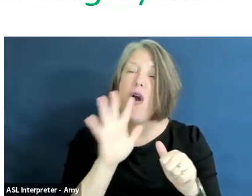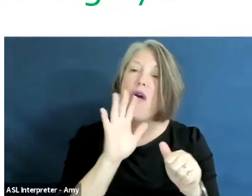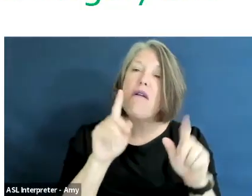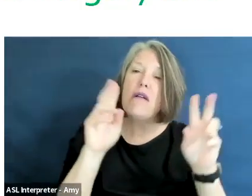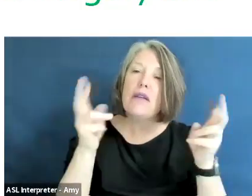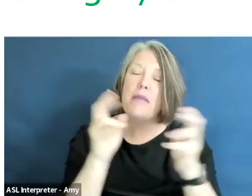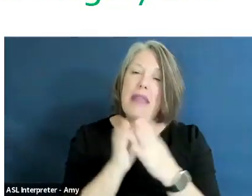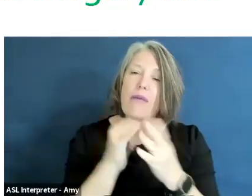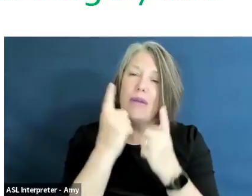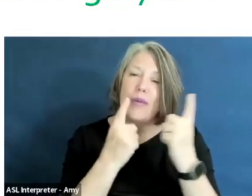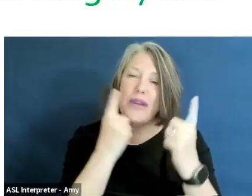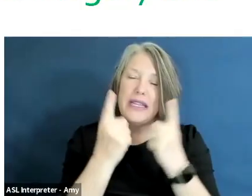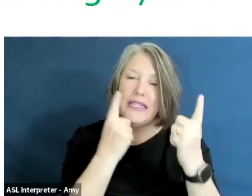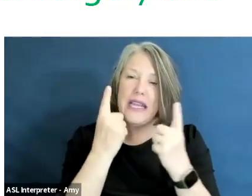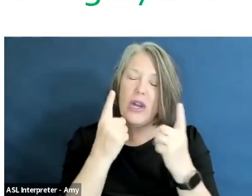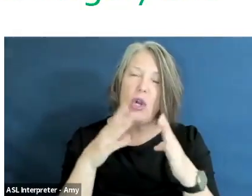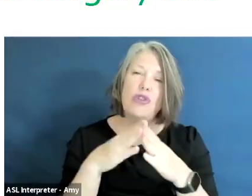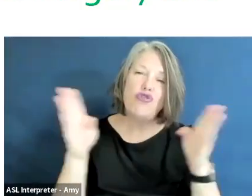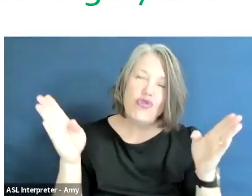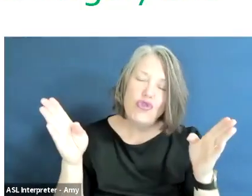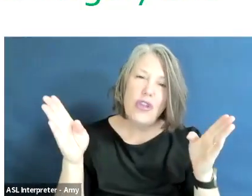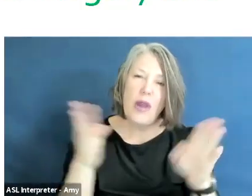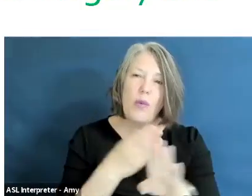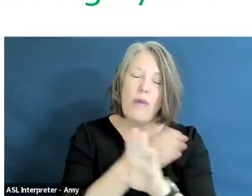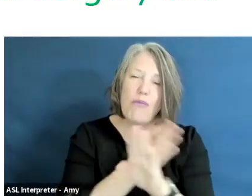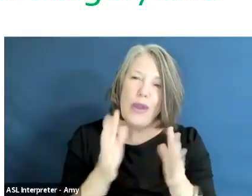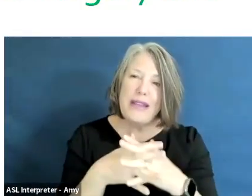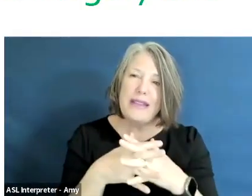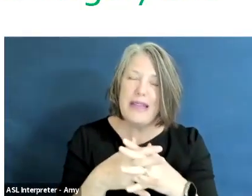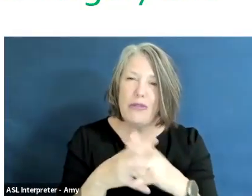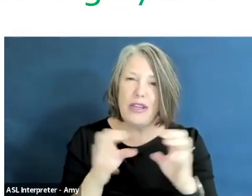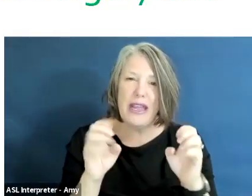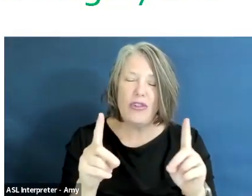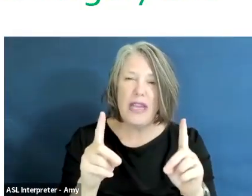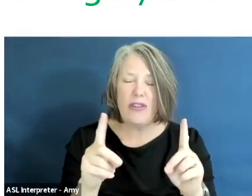considered general preconception education that would be included for all people.